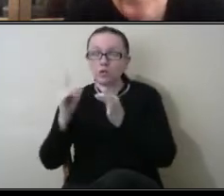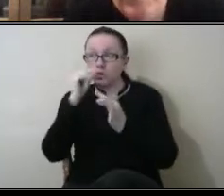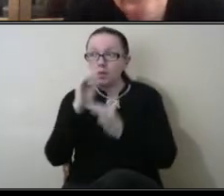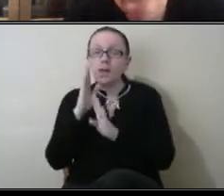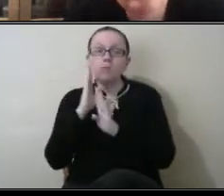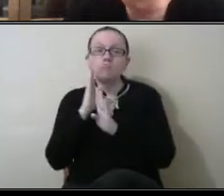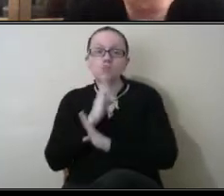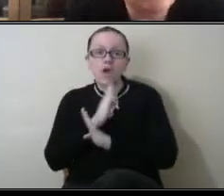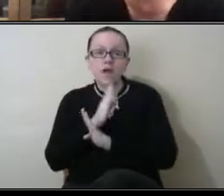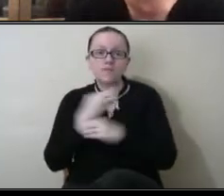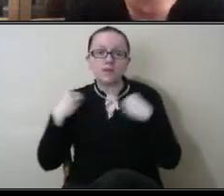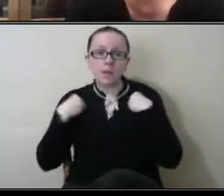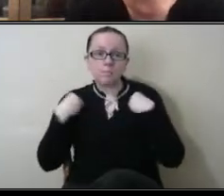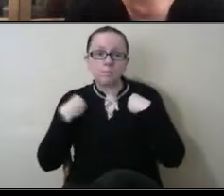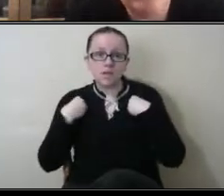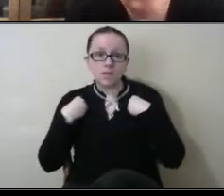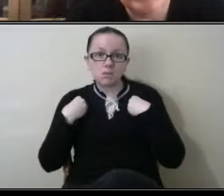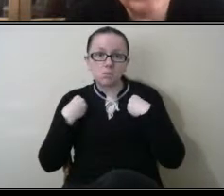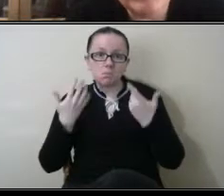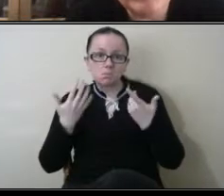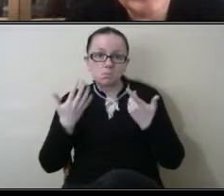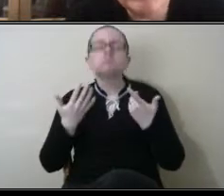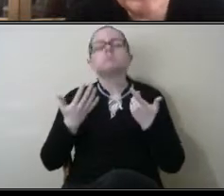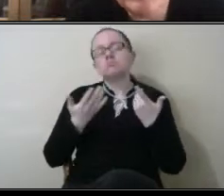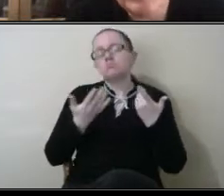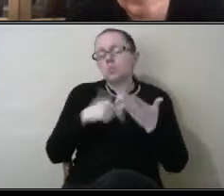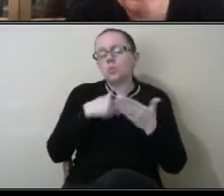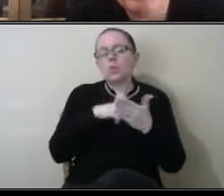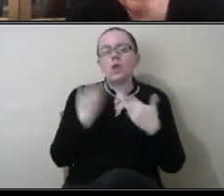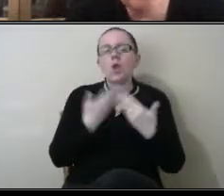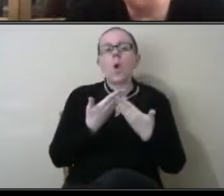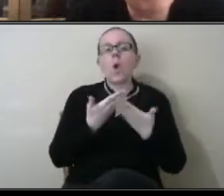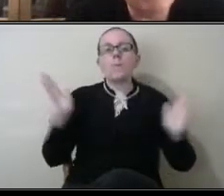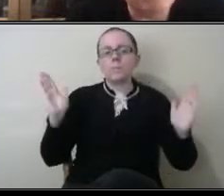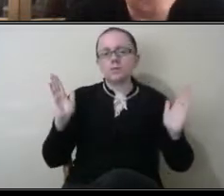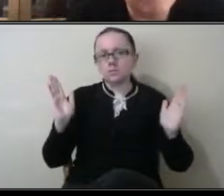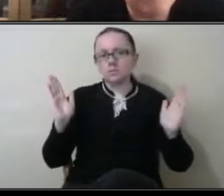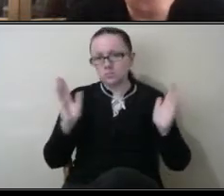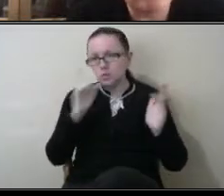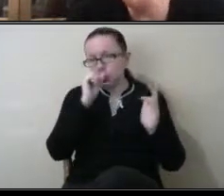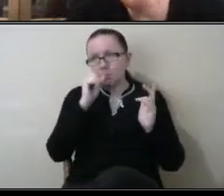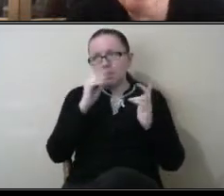i think we're really open to what those other organizations um could be uh we would